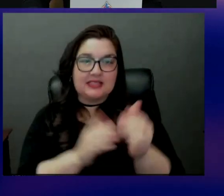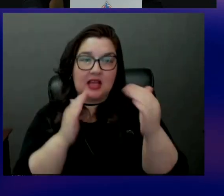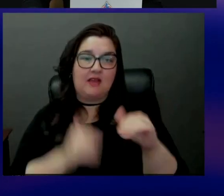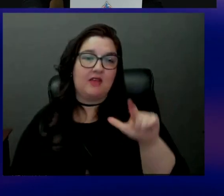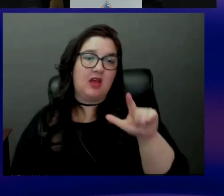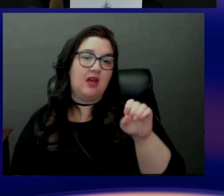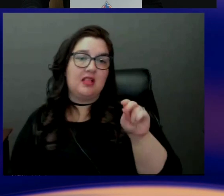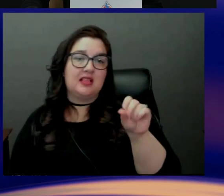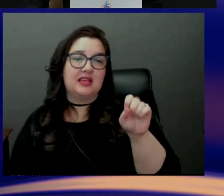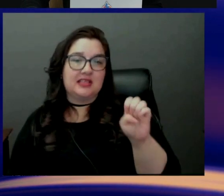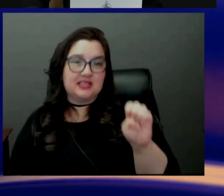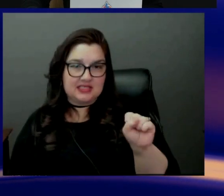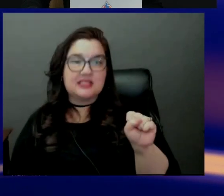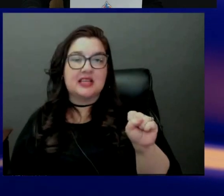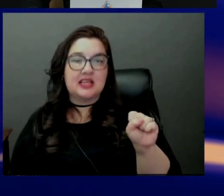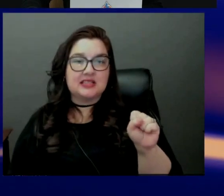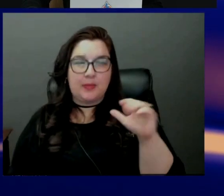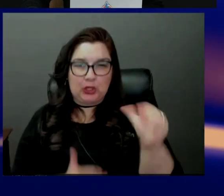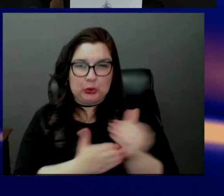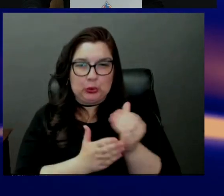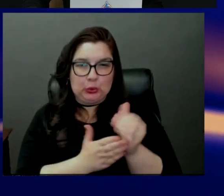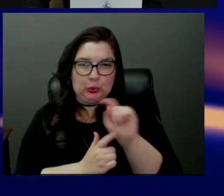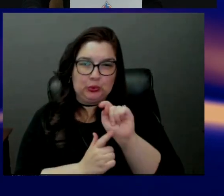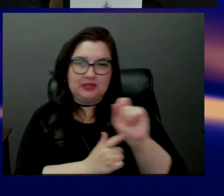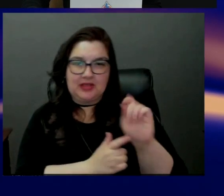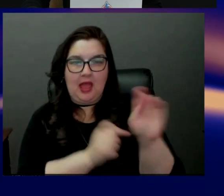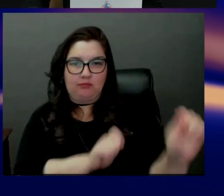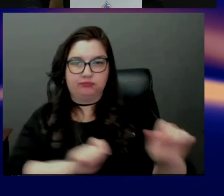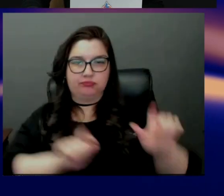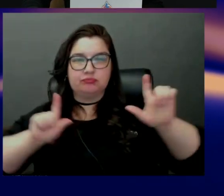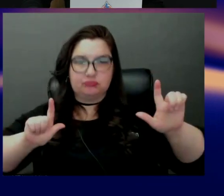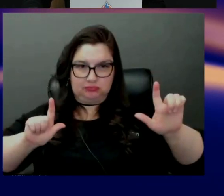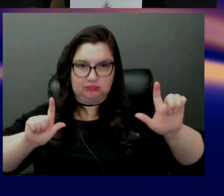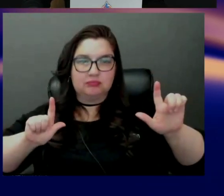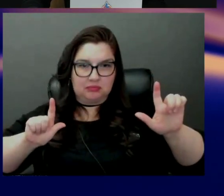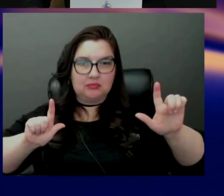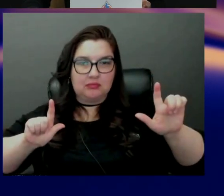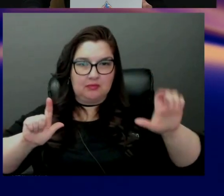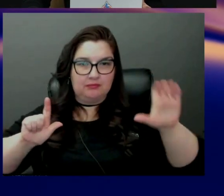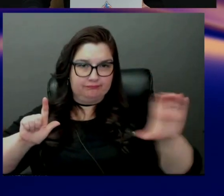I'll open this in our new tab here so we can see it. With the lenses, we have some prescriptive guidance